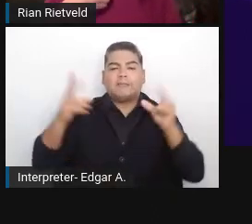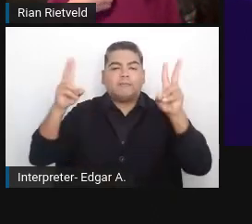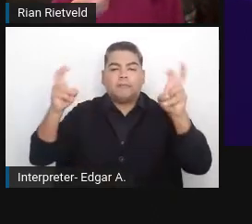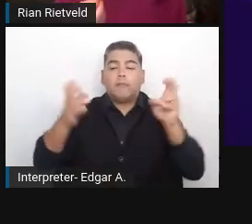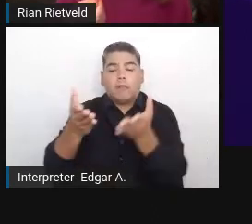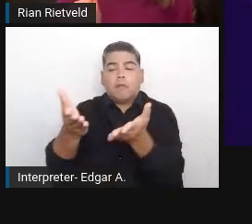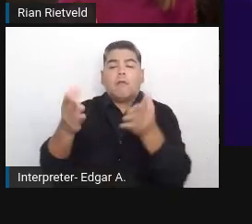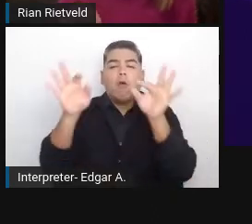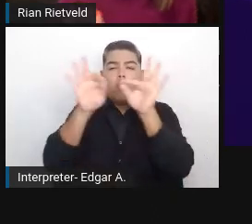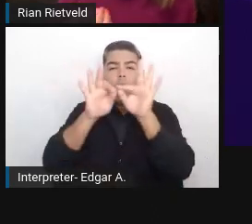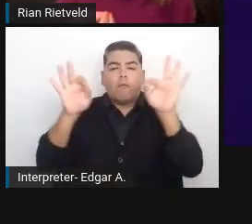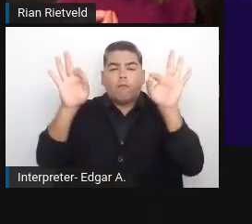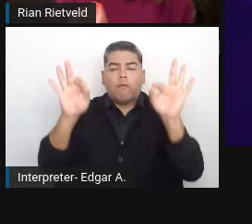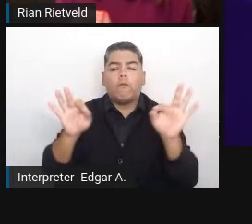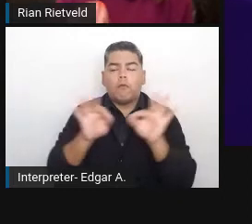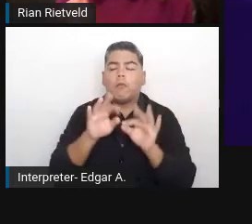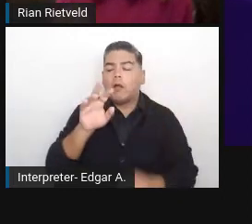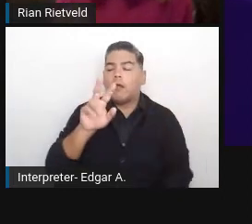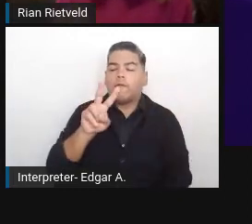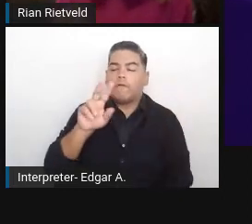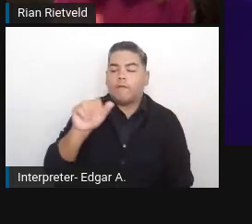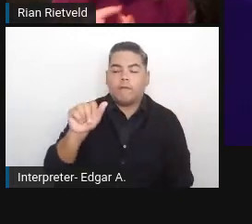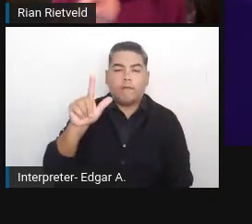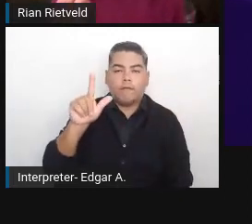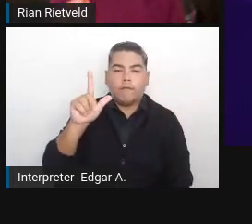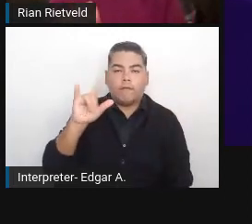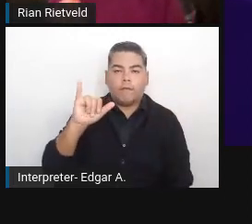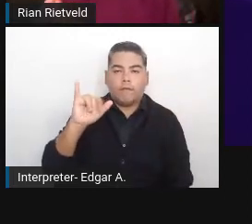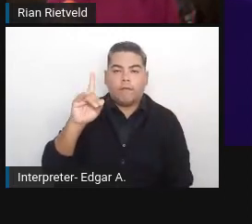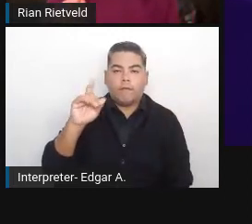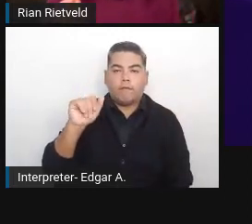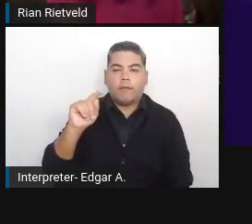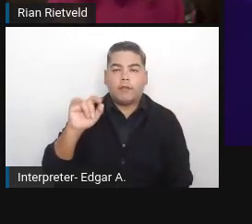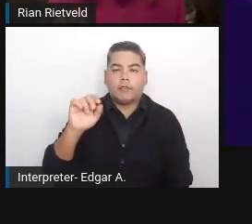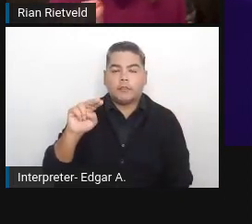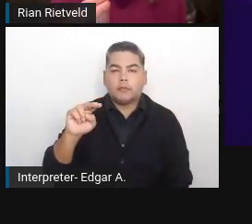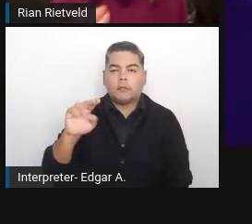If people cannot fill out your form right or don't understand what goes wrong, they will leave.